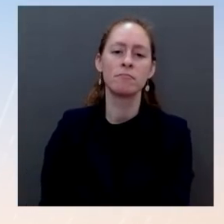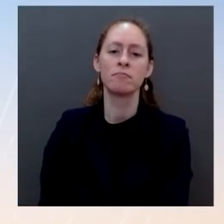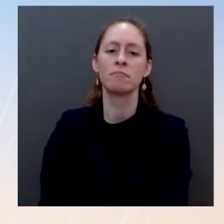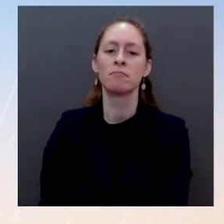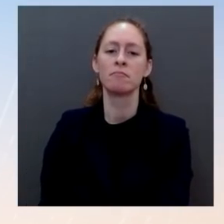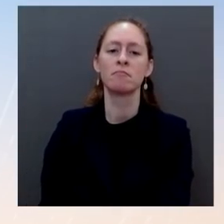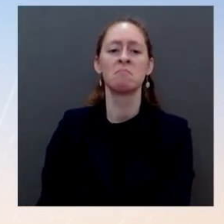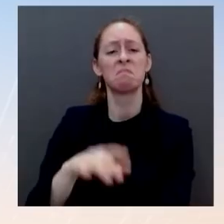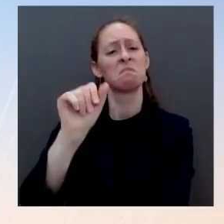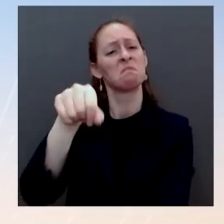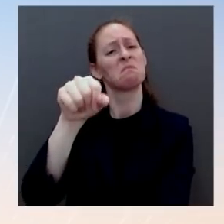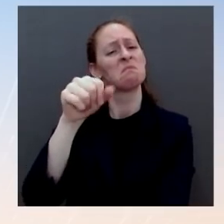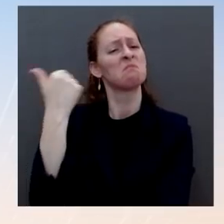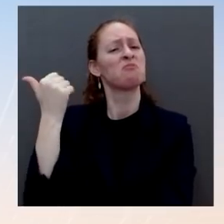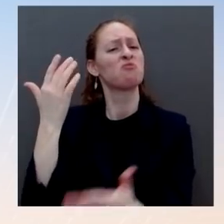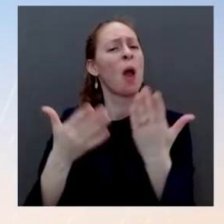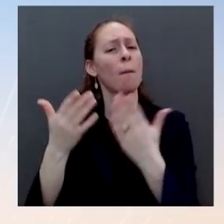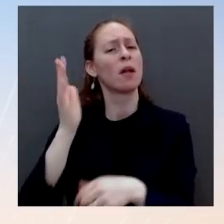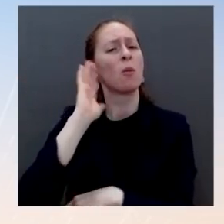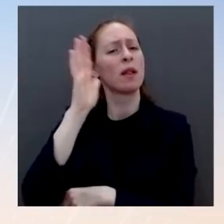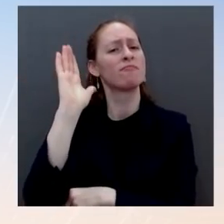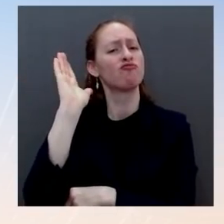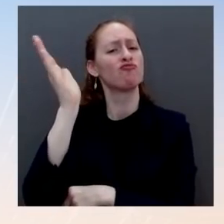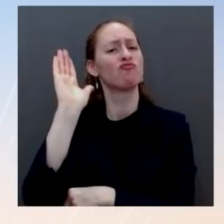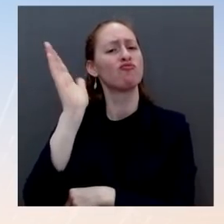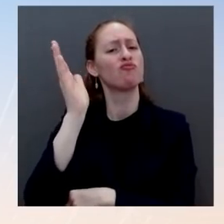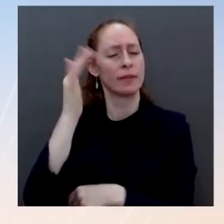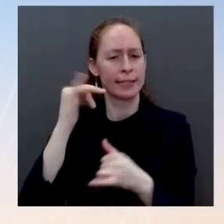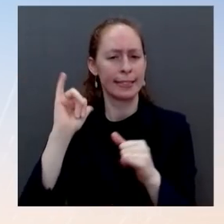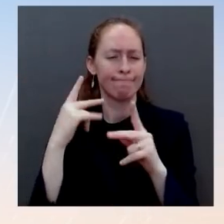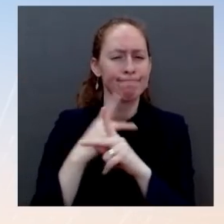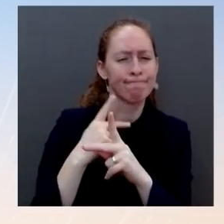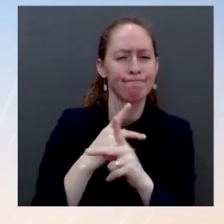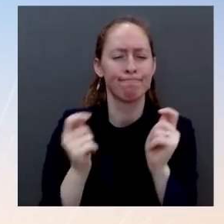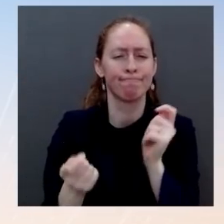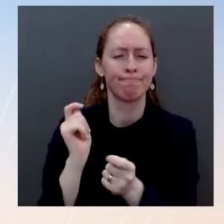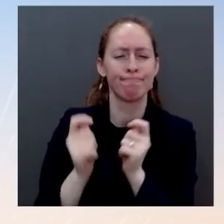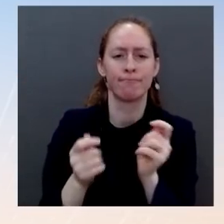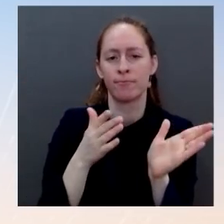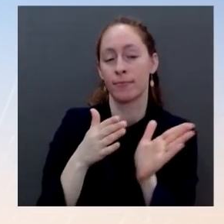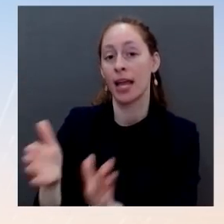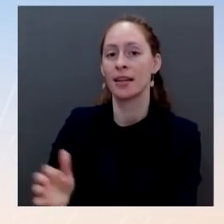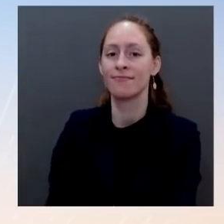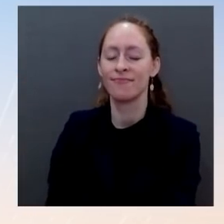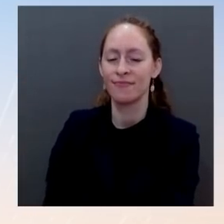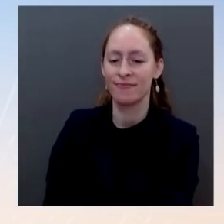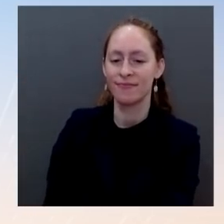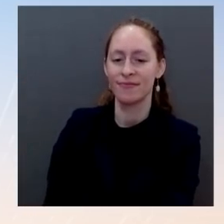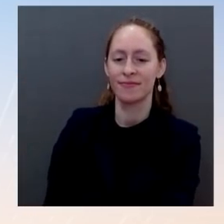The Press: Thank you. >> Ms. Psaki: Sure. Go ahead. >> The Press: Thanks, Jen. First, I've kind of a semi-housekeeping question -- Ms. Psaki: Sure. The Press: -- and then one about air travel.